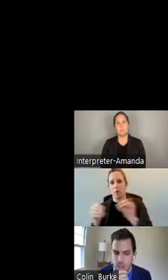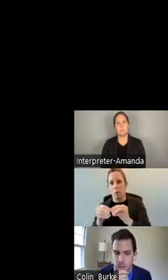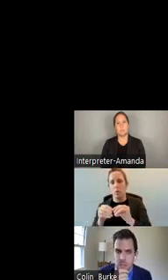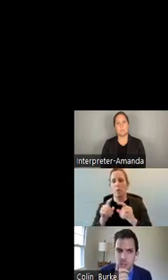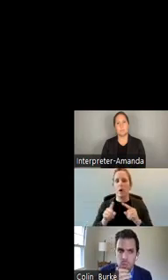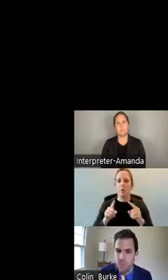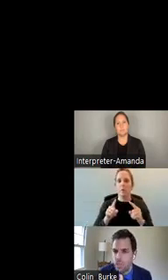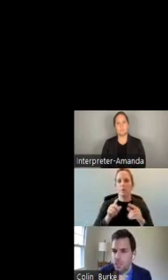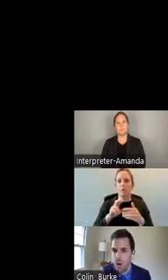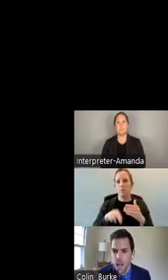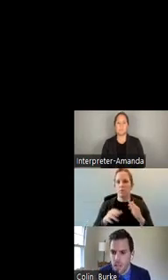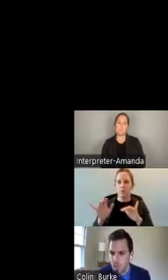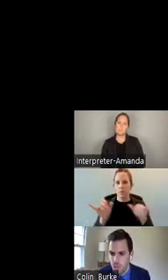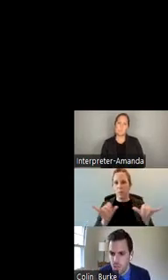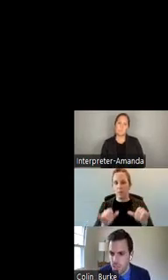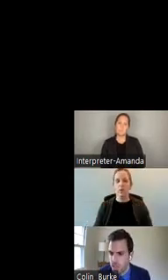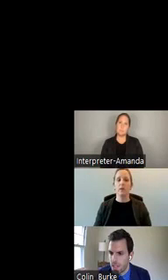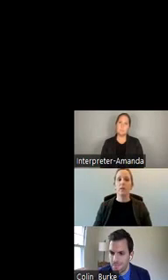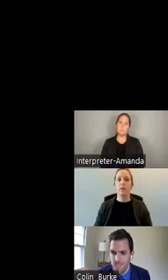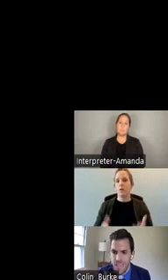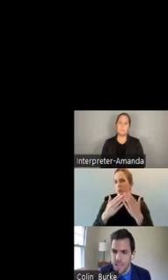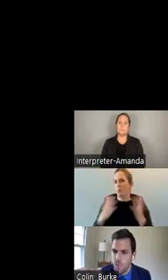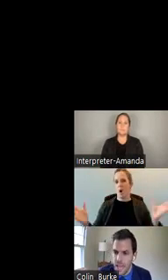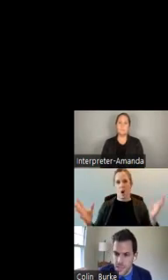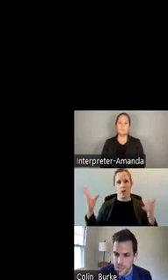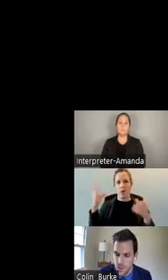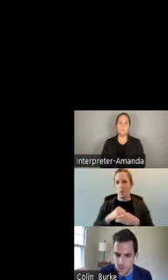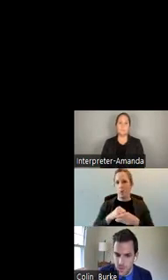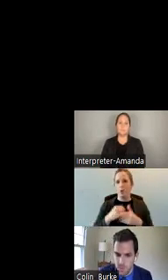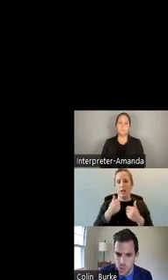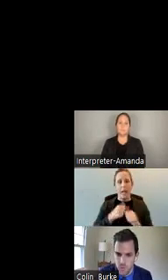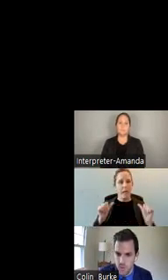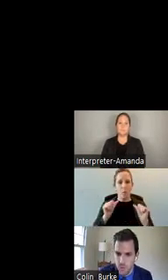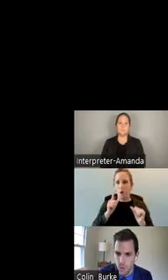so we had really broad inclusion criteria just anyone accessing services at Bridge Over Troubled